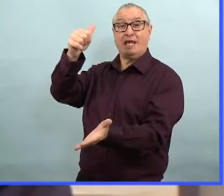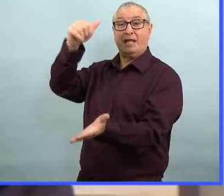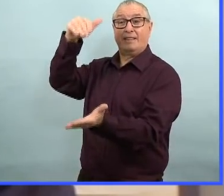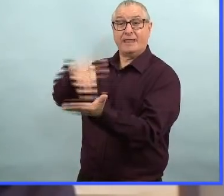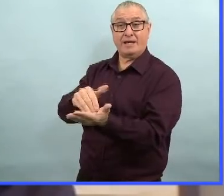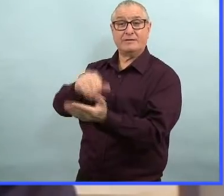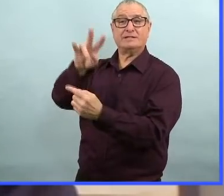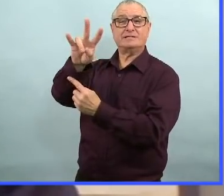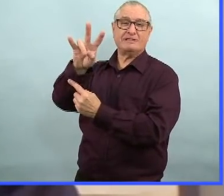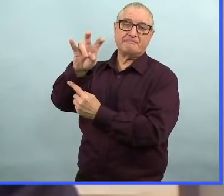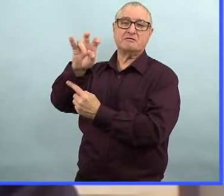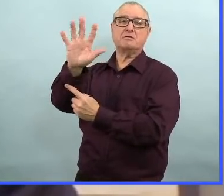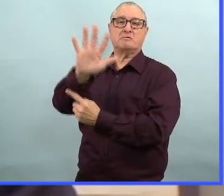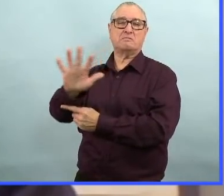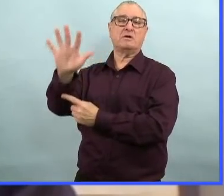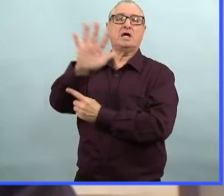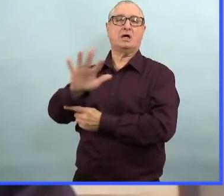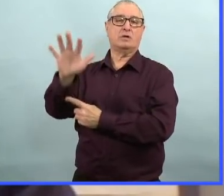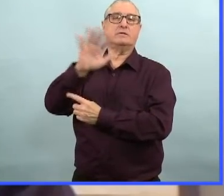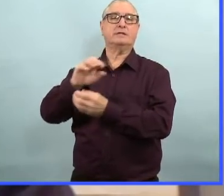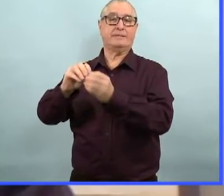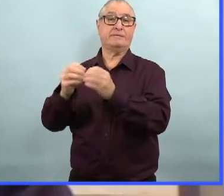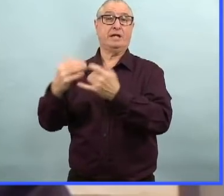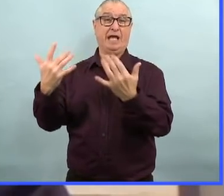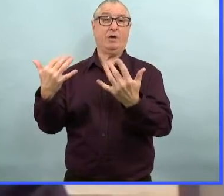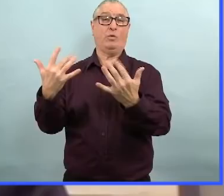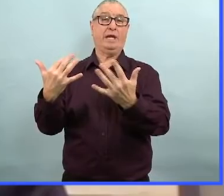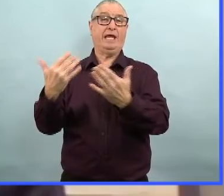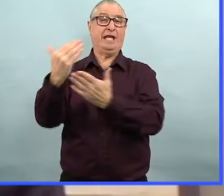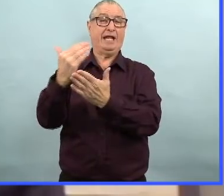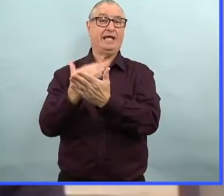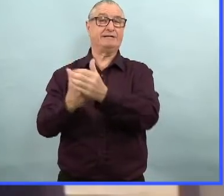underestimate of the amount of transmission that we're uh that we're seeing right now